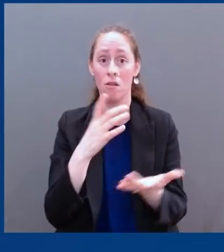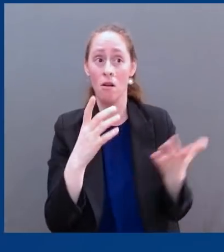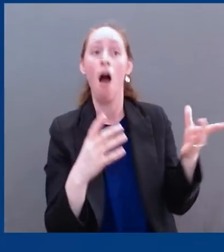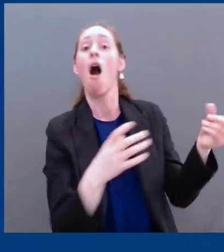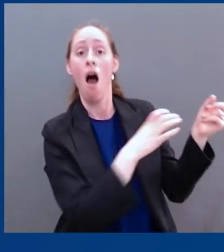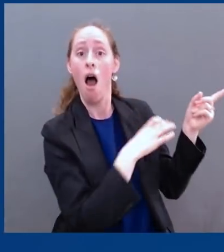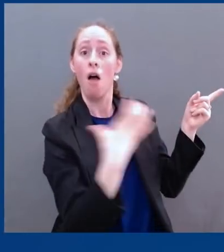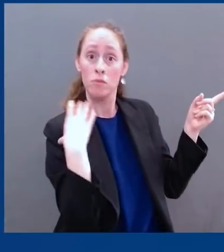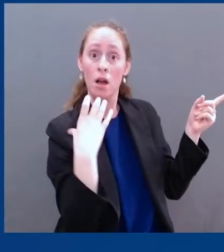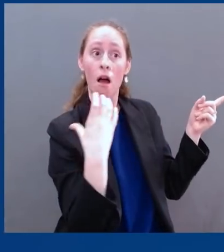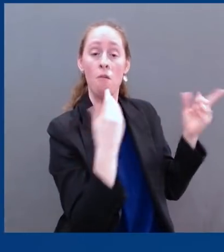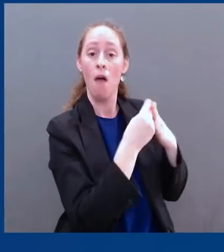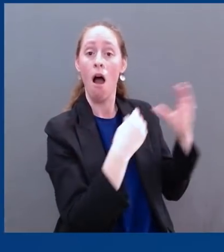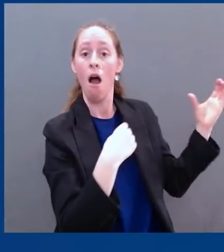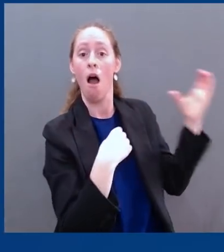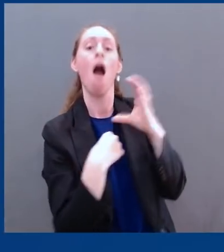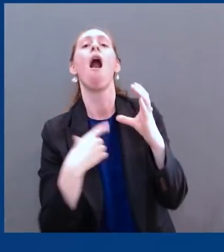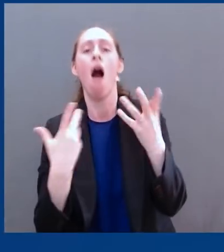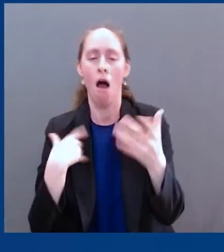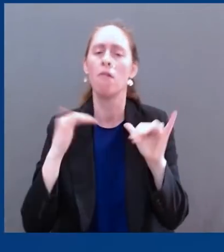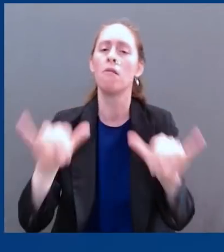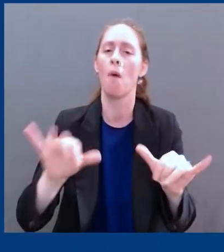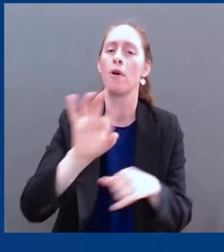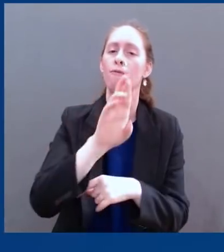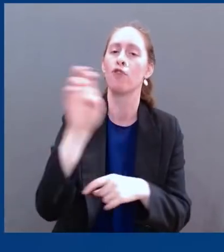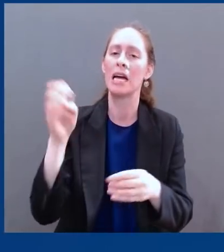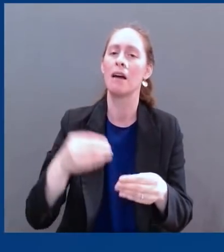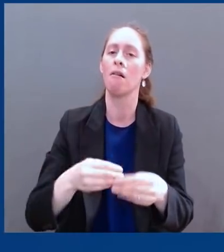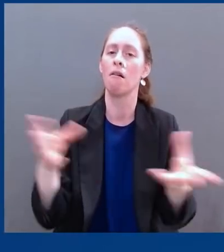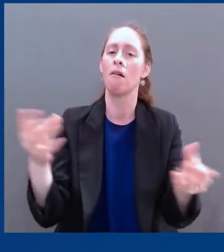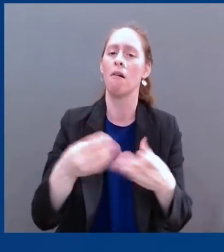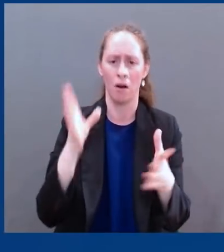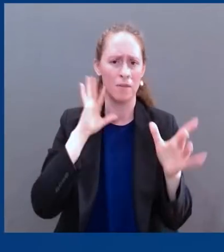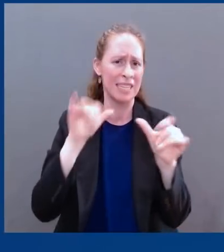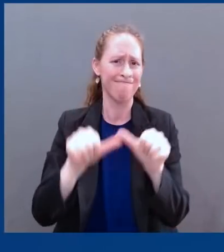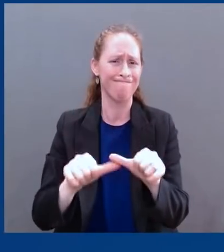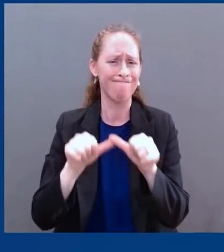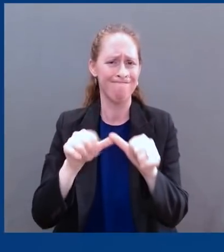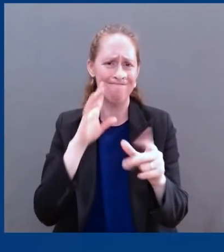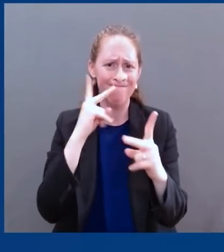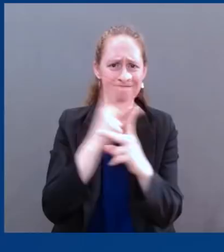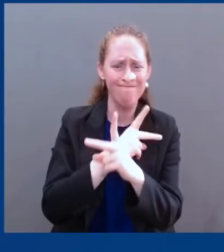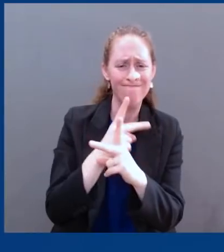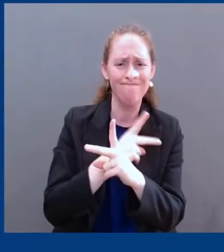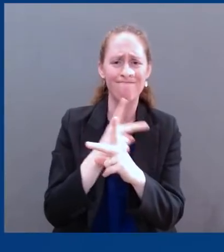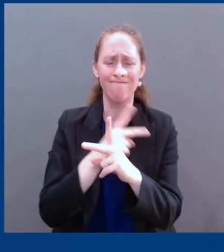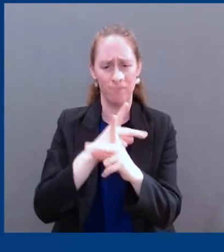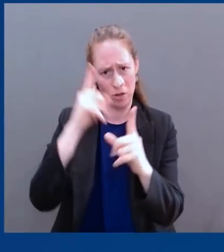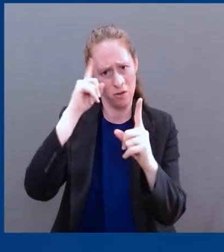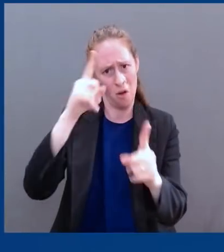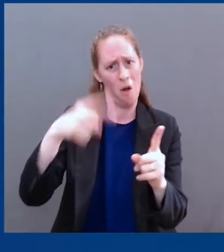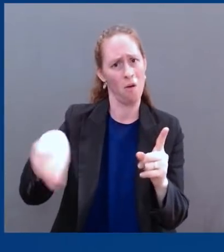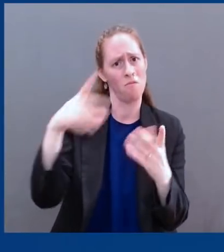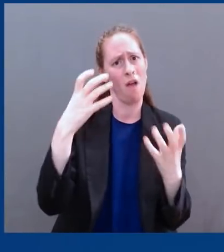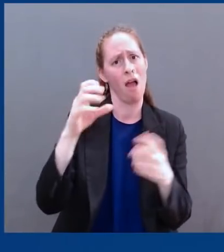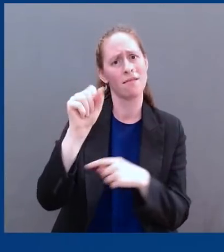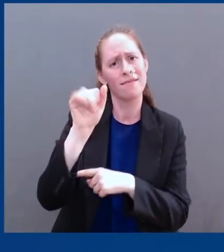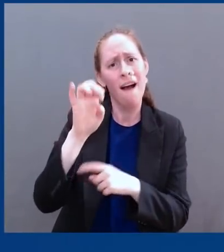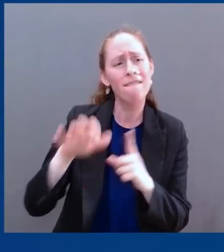we're going to continue to do what we can to make them available so that every American can remain safe and healthy. Mr. Zients: Next question, please.